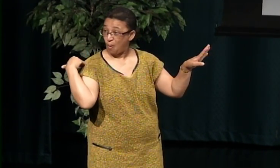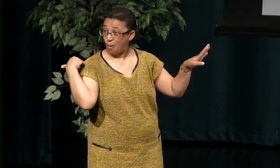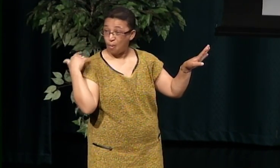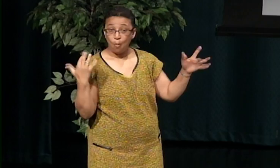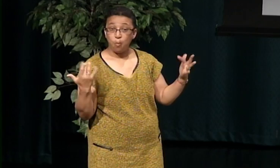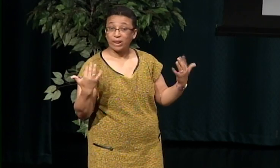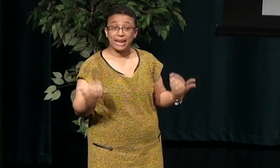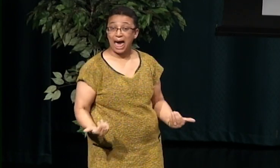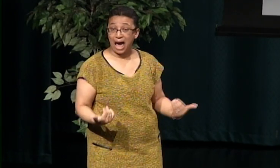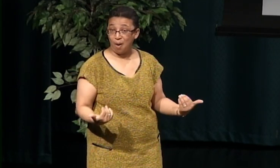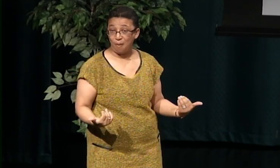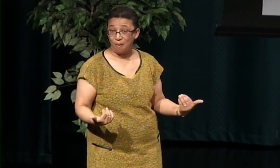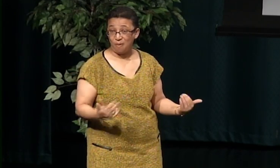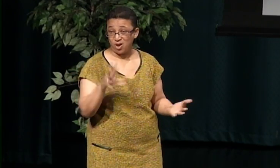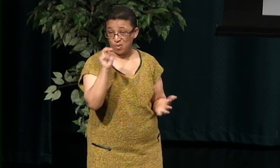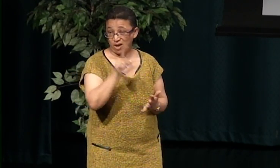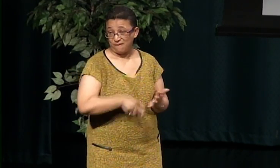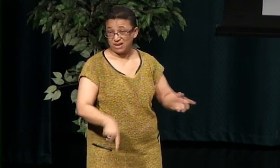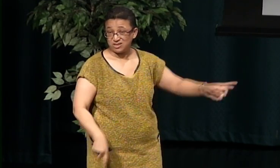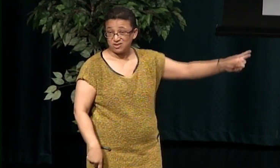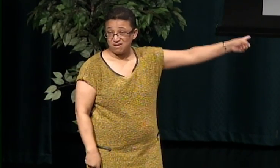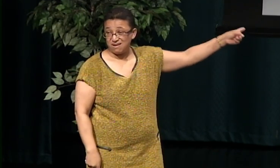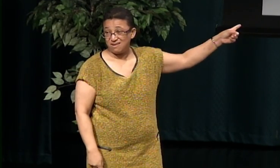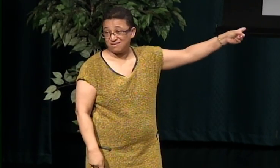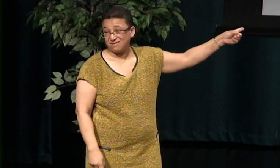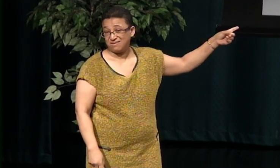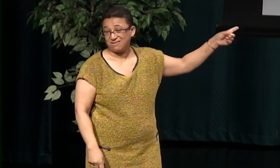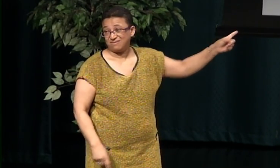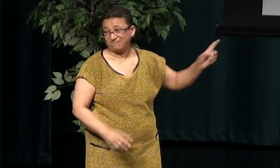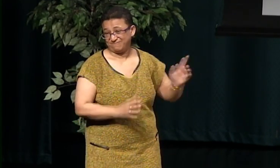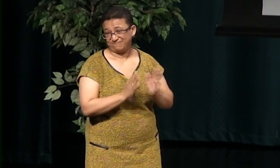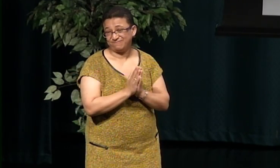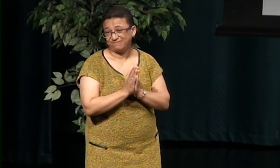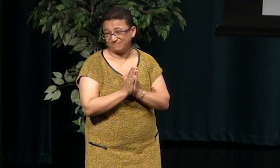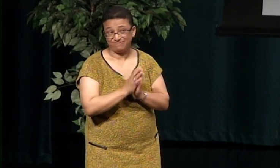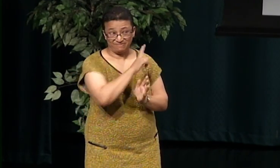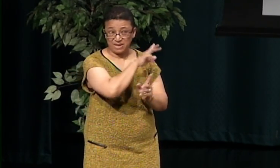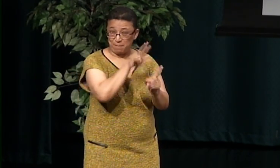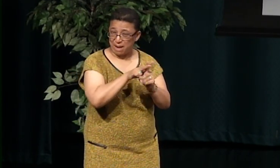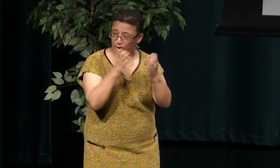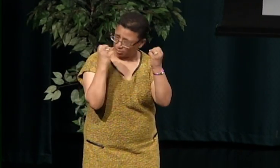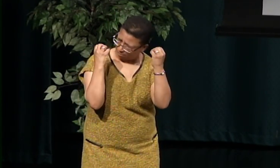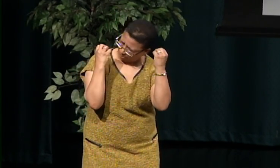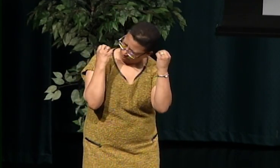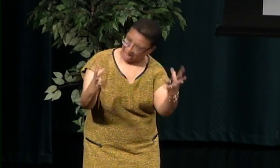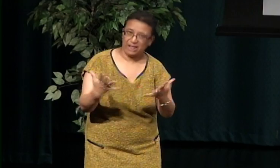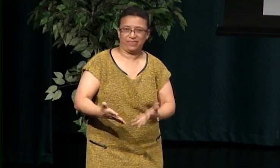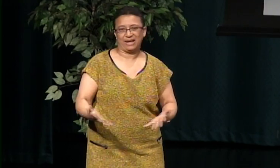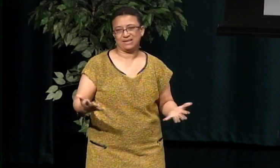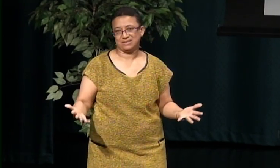D.P.N. happened 25 years ago. What's happening now? We need to focus on these conventions.